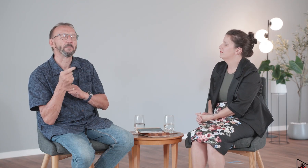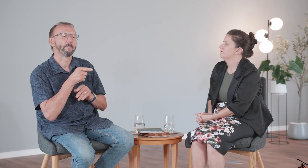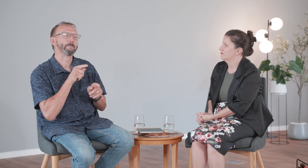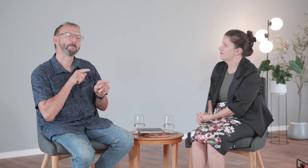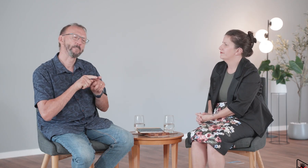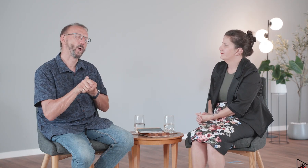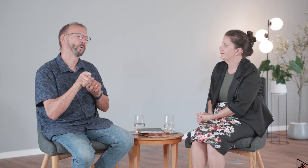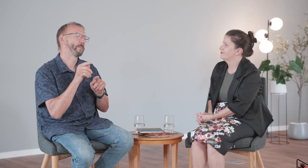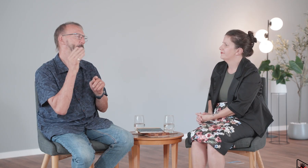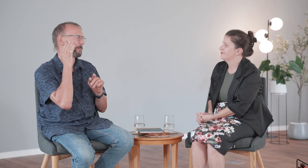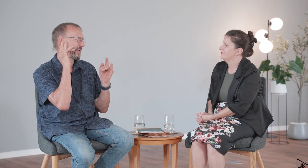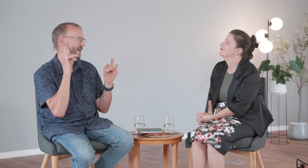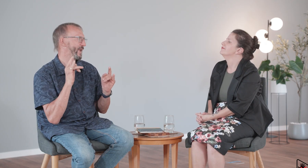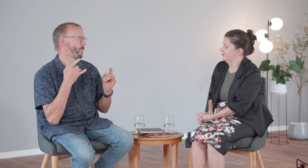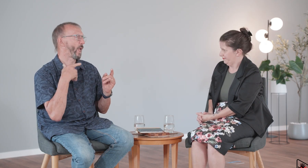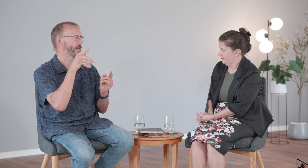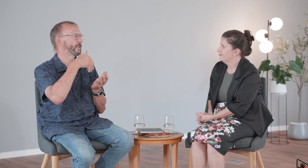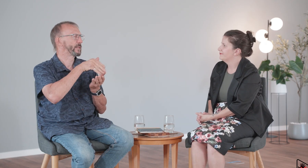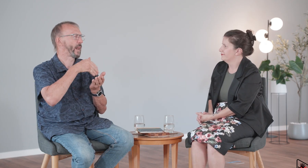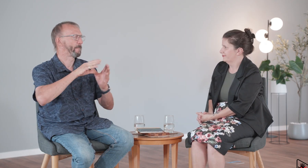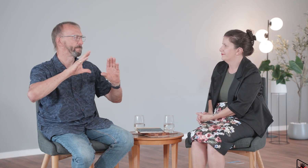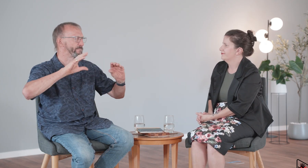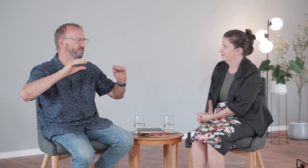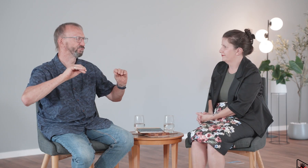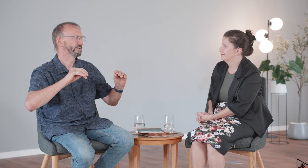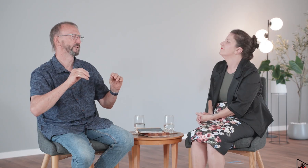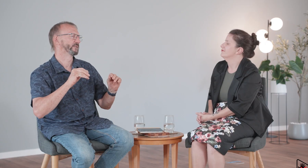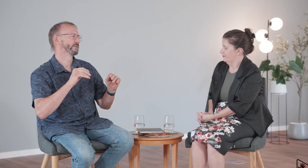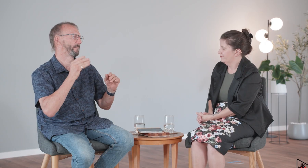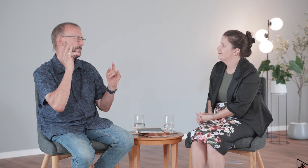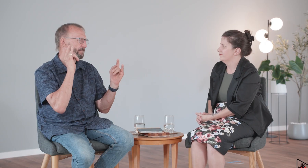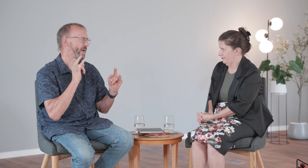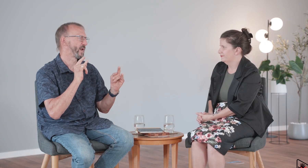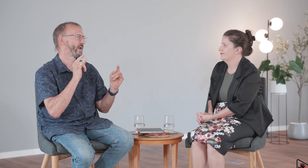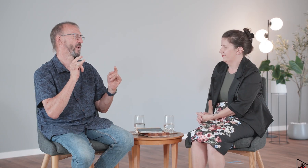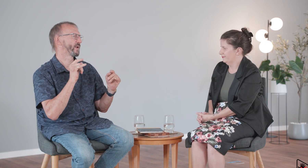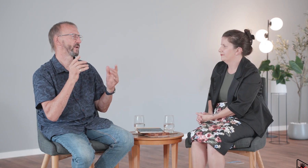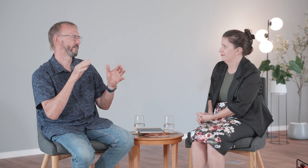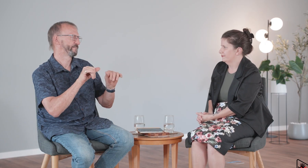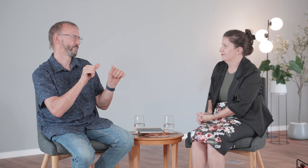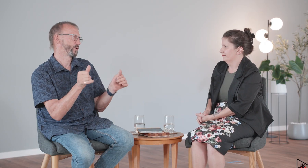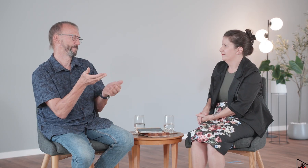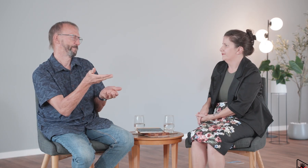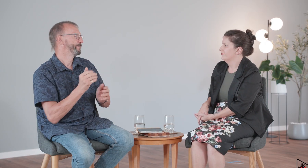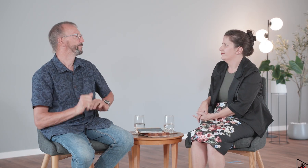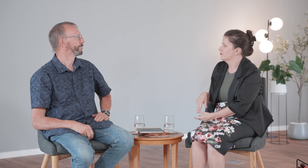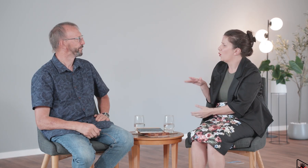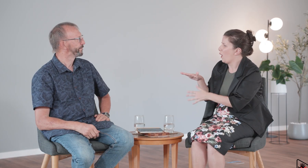that's not so common. Mostly we're making beds. Actually, we sell beds and mattresses together.